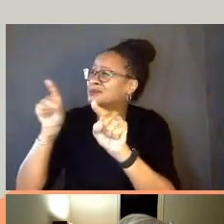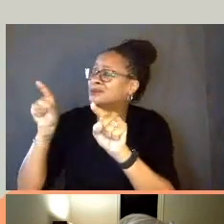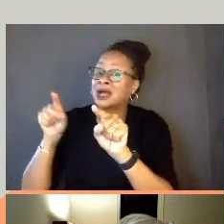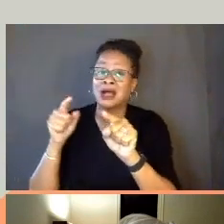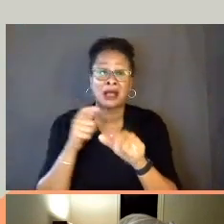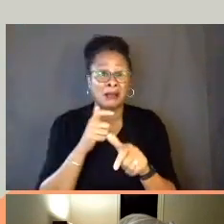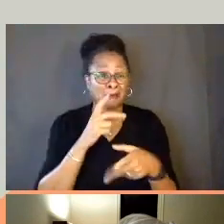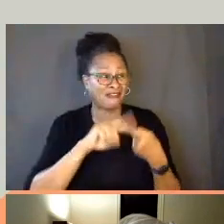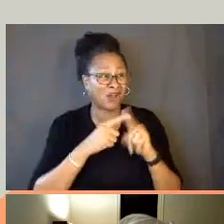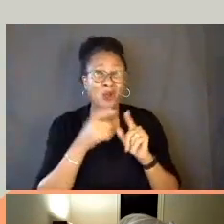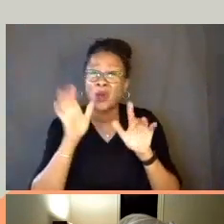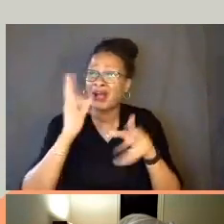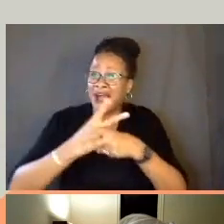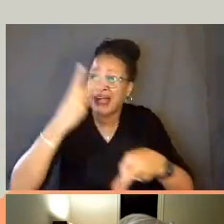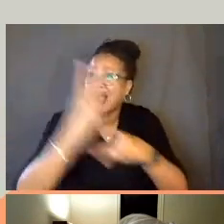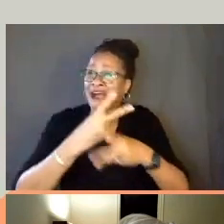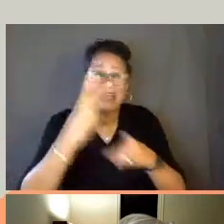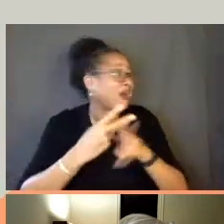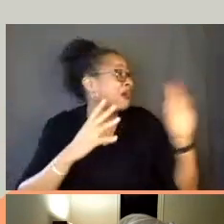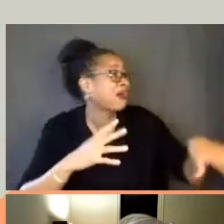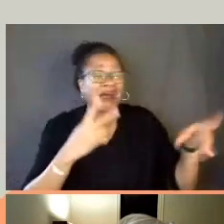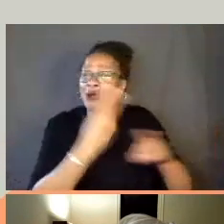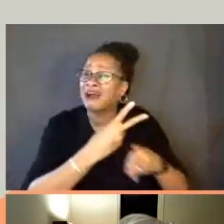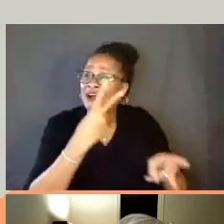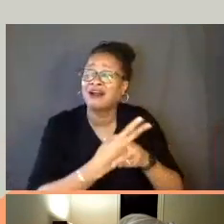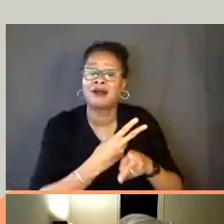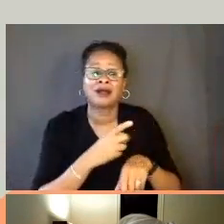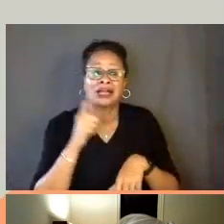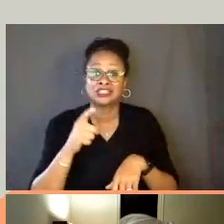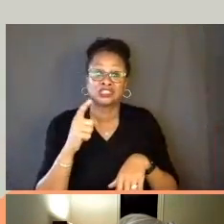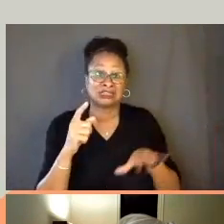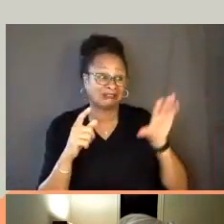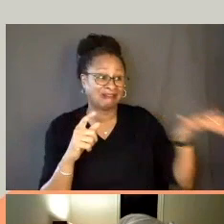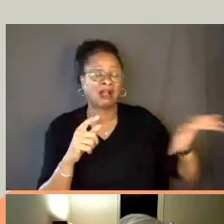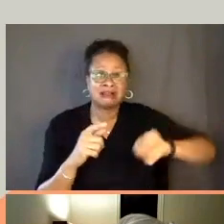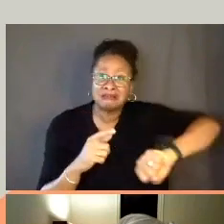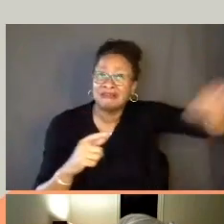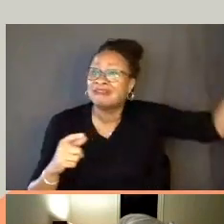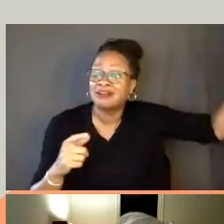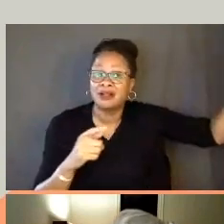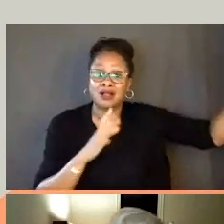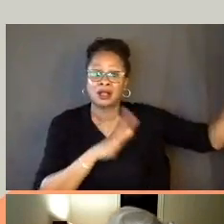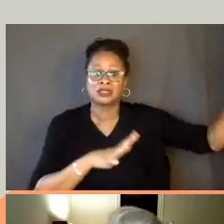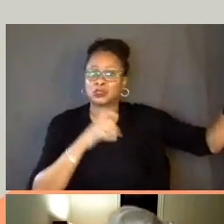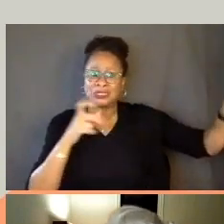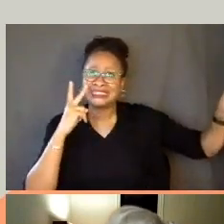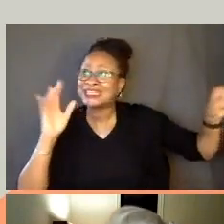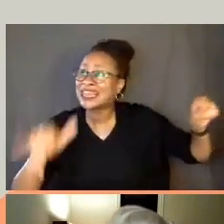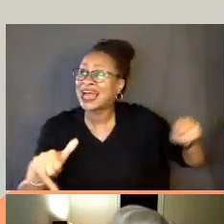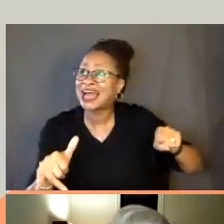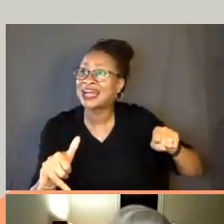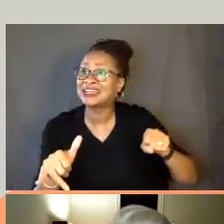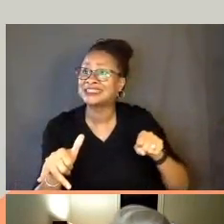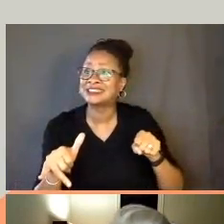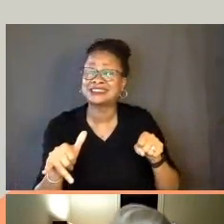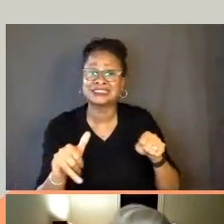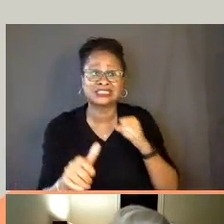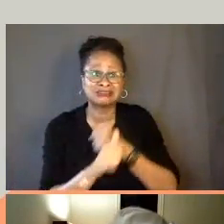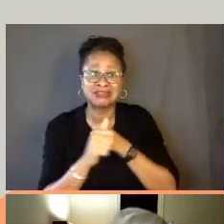Watch out! She had to reach over and turn the wheel. And she was, like, you didn't see that? You were about to run off the road.